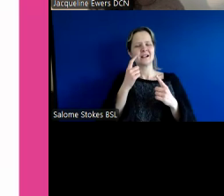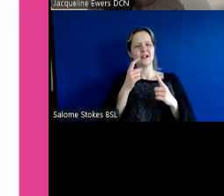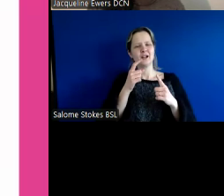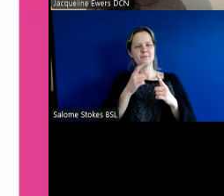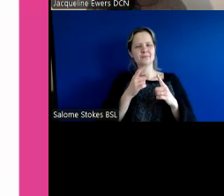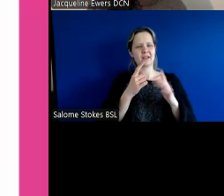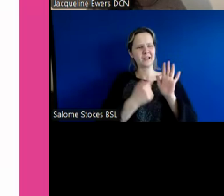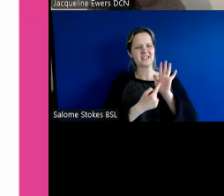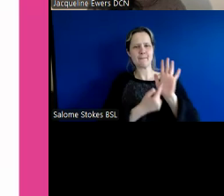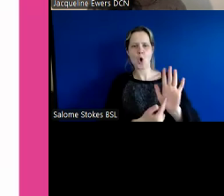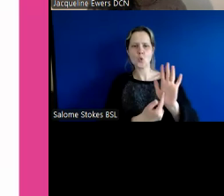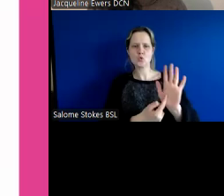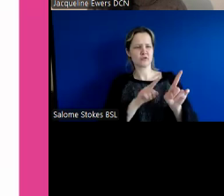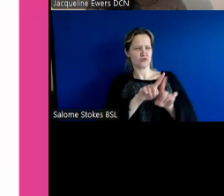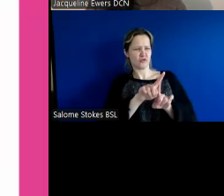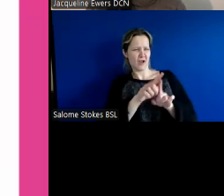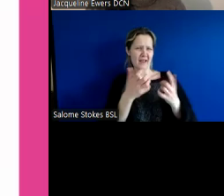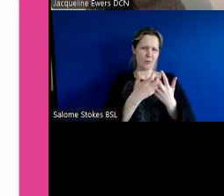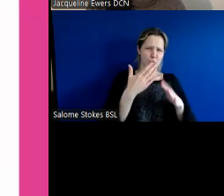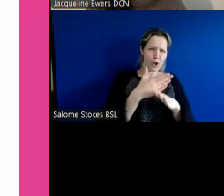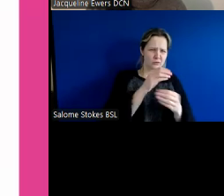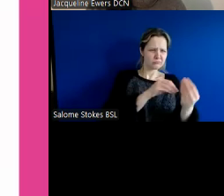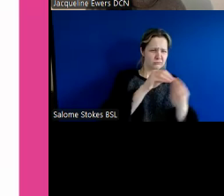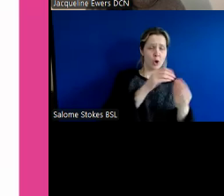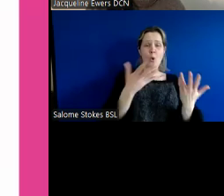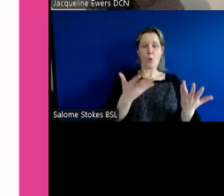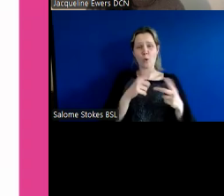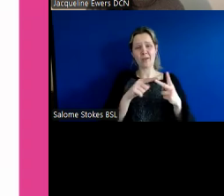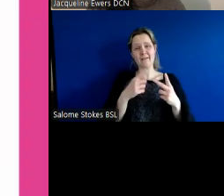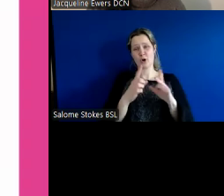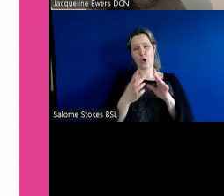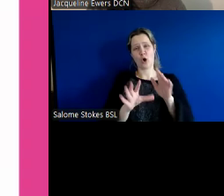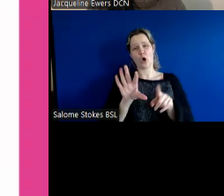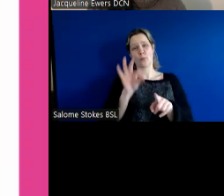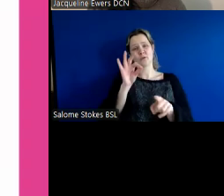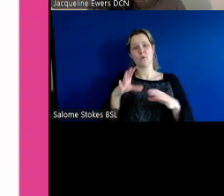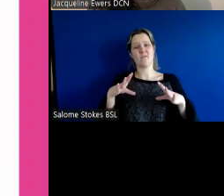how it works, or they actually have a free version that you can just get started with.